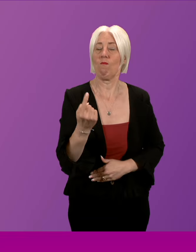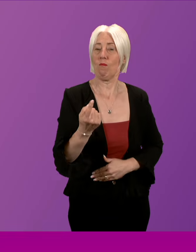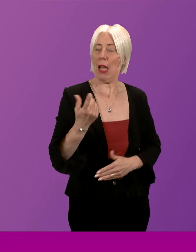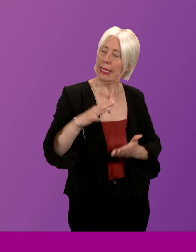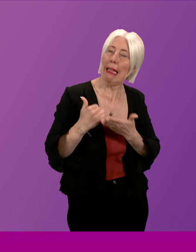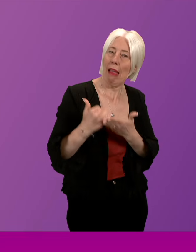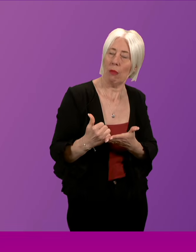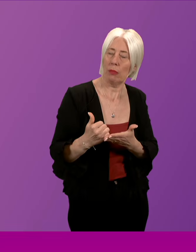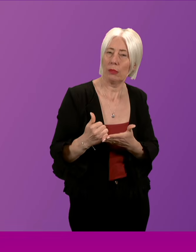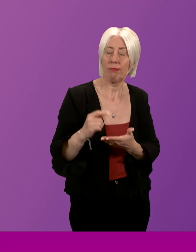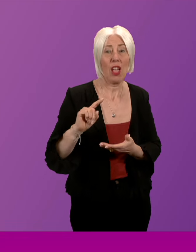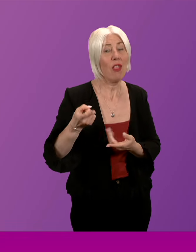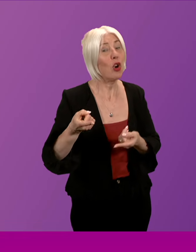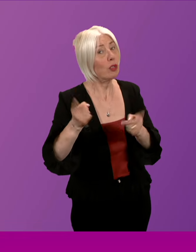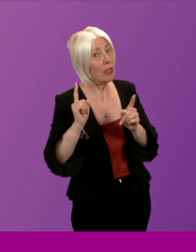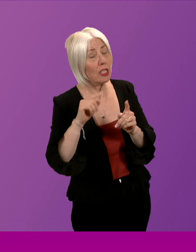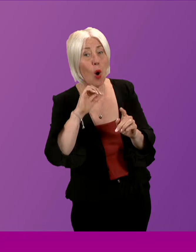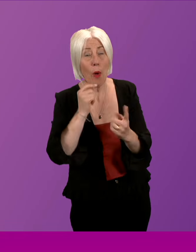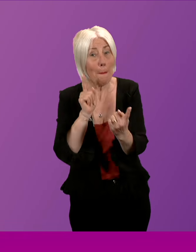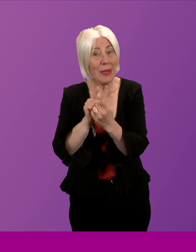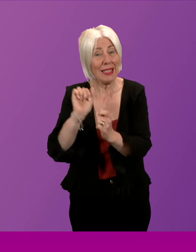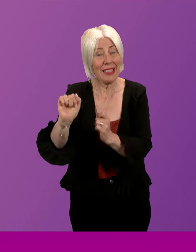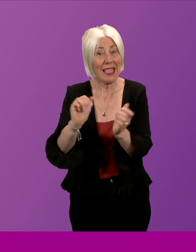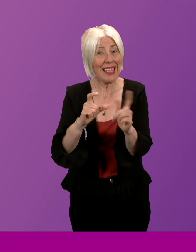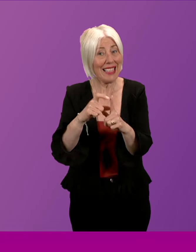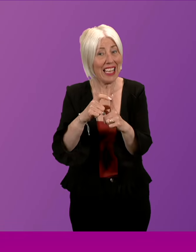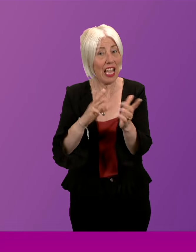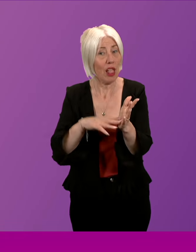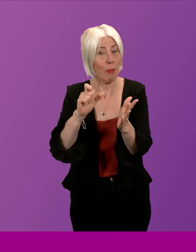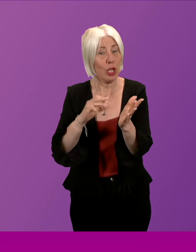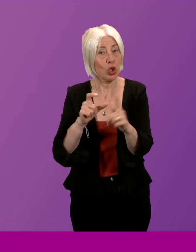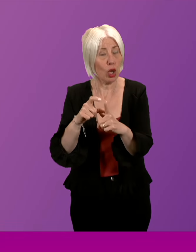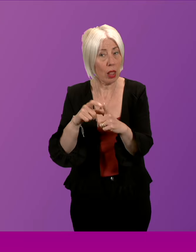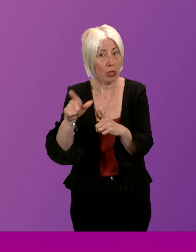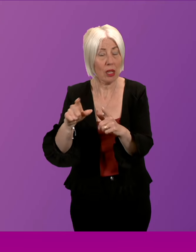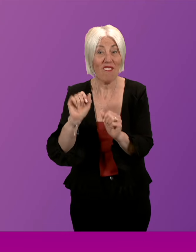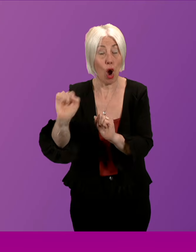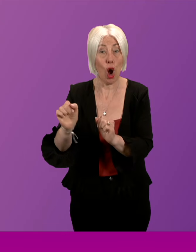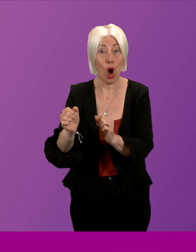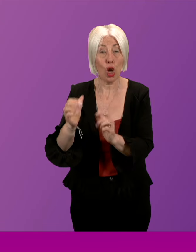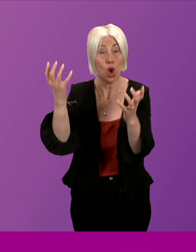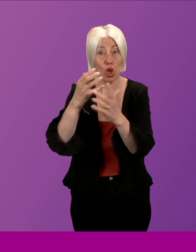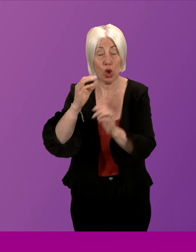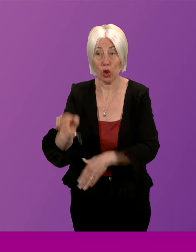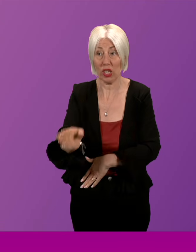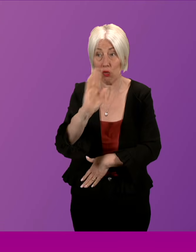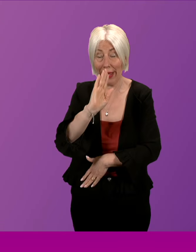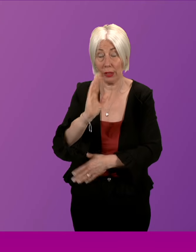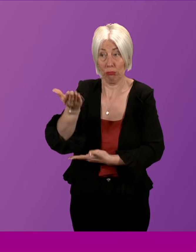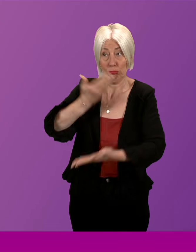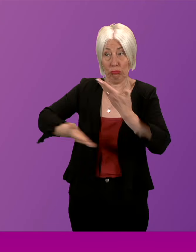Will the First Minister meet Danielle MacDonald to hear her concerns directly? What action will